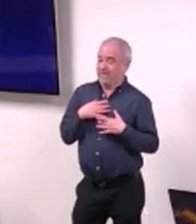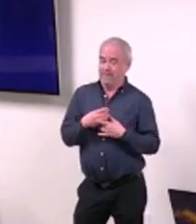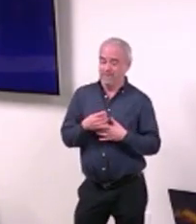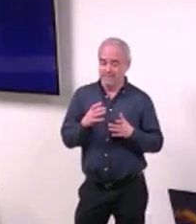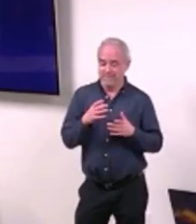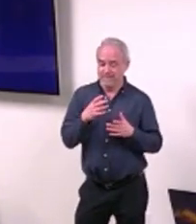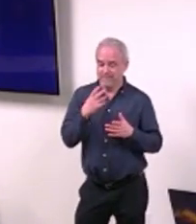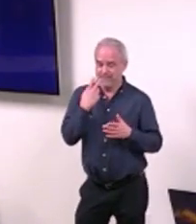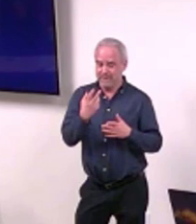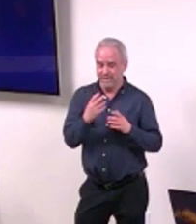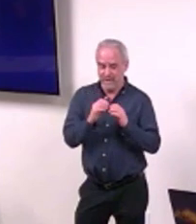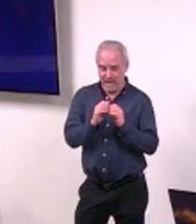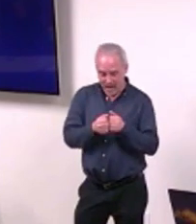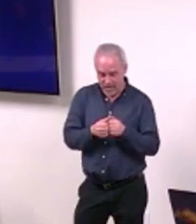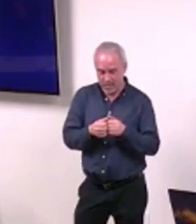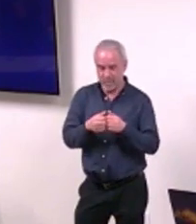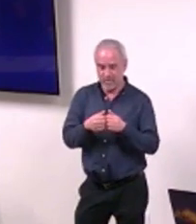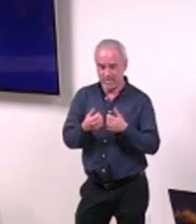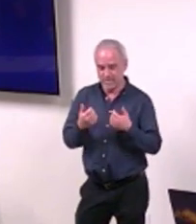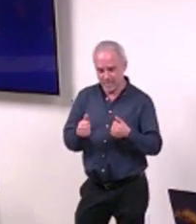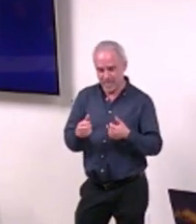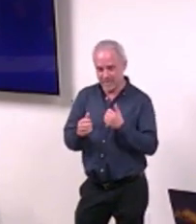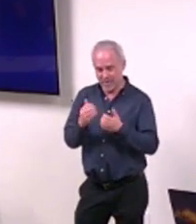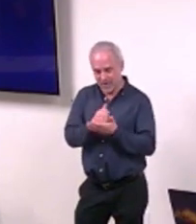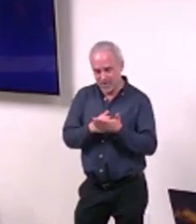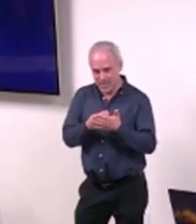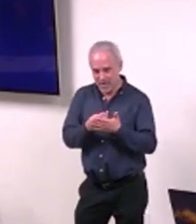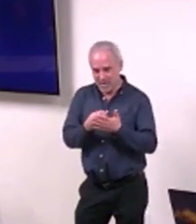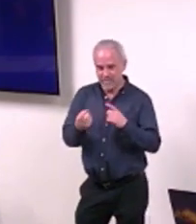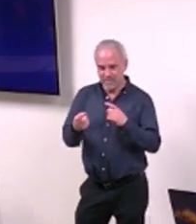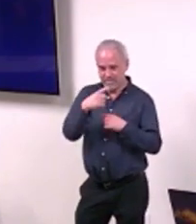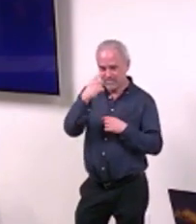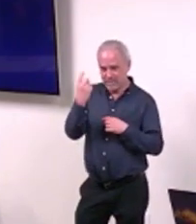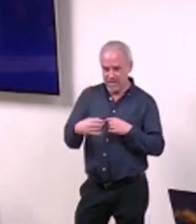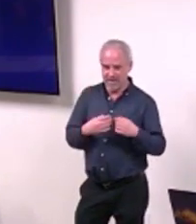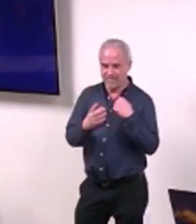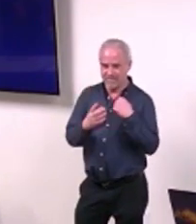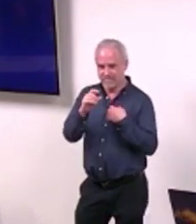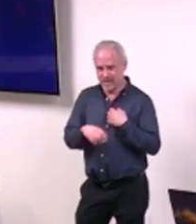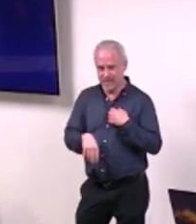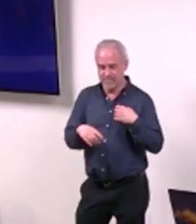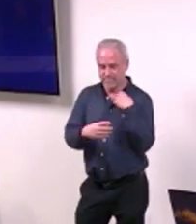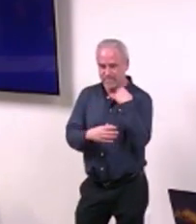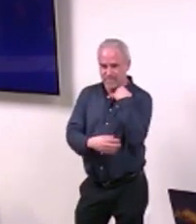indigenous disabled bodies, low-income folks. Houseless folks, folks with addiction disabilities and disorders.